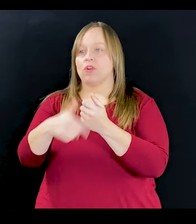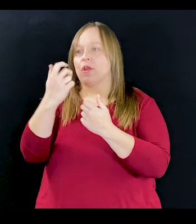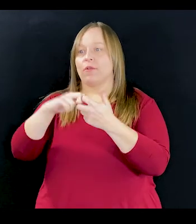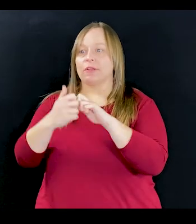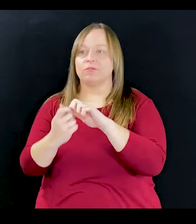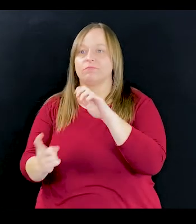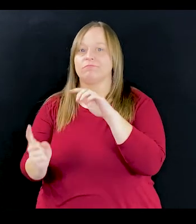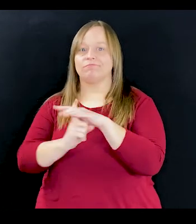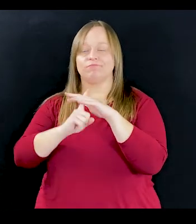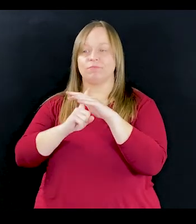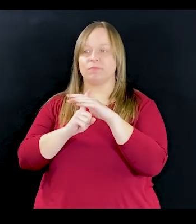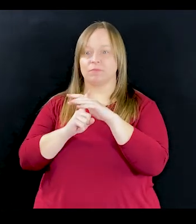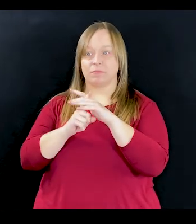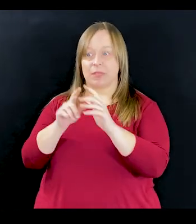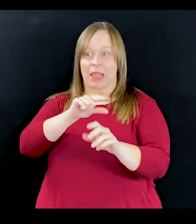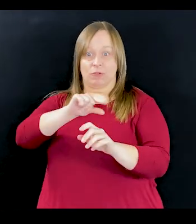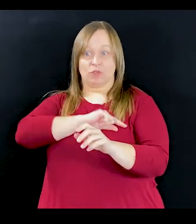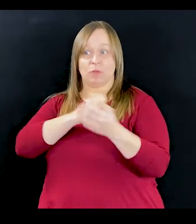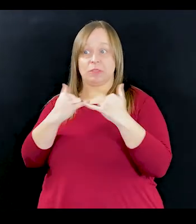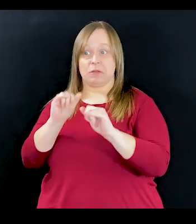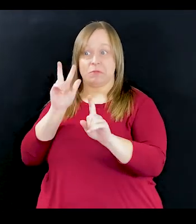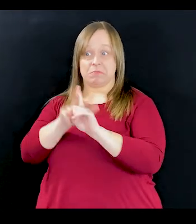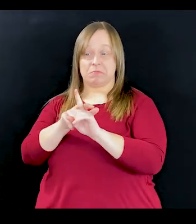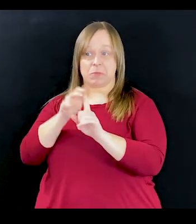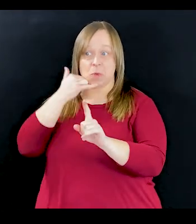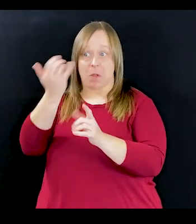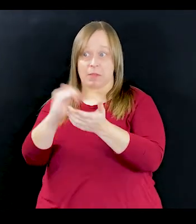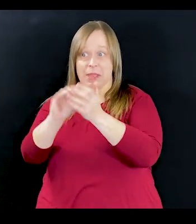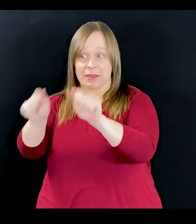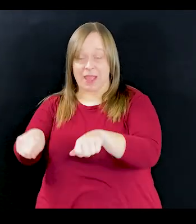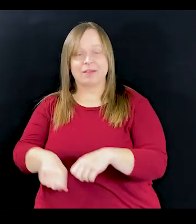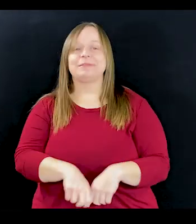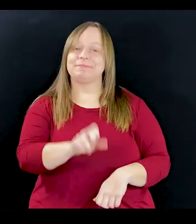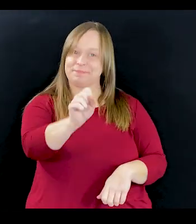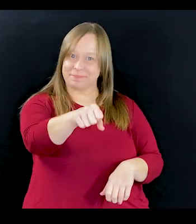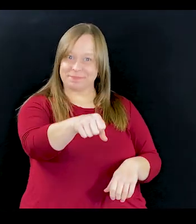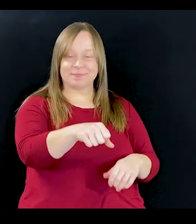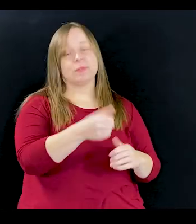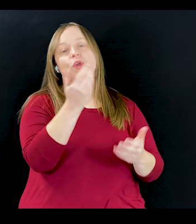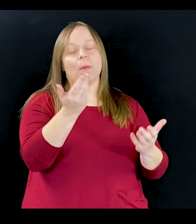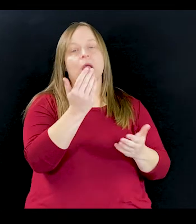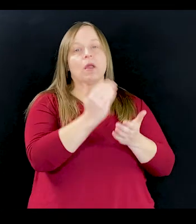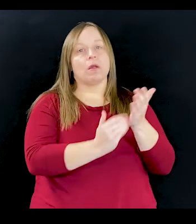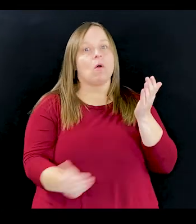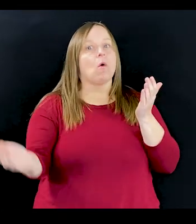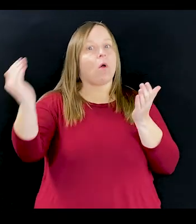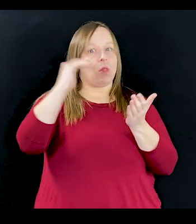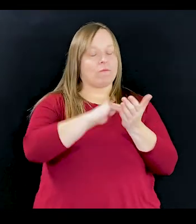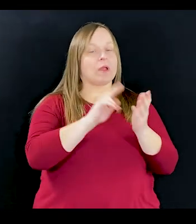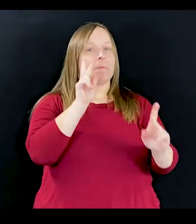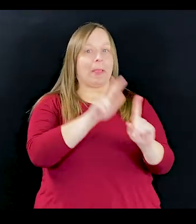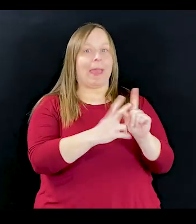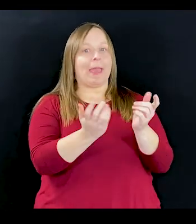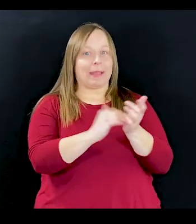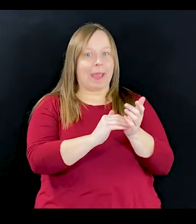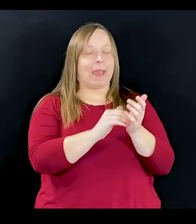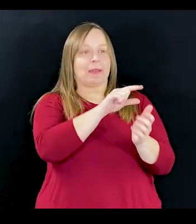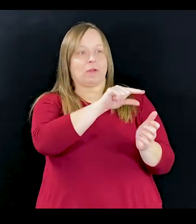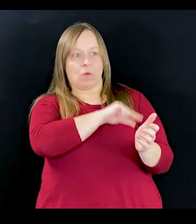have another issue, they are indeed eligible to call ACCES-VR again. And you might have to go through the whole process of reapplying and go through the